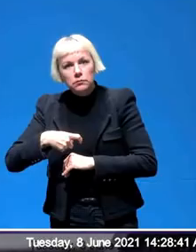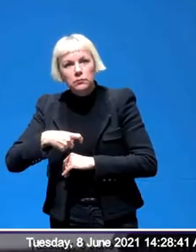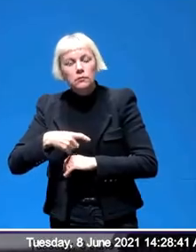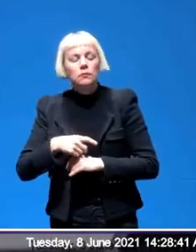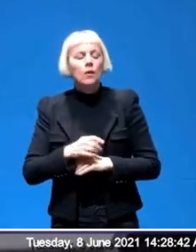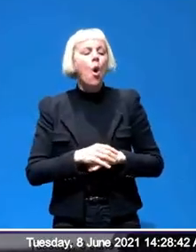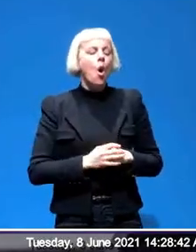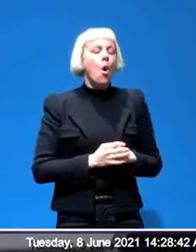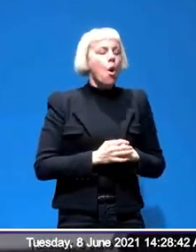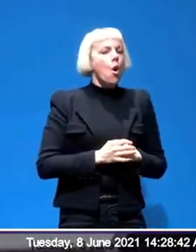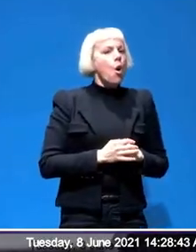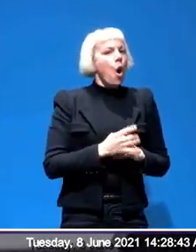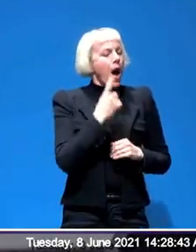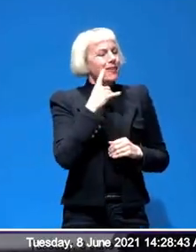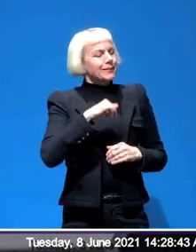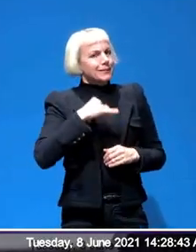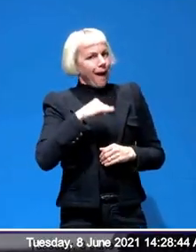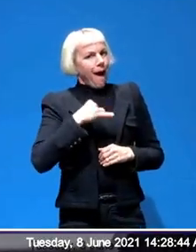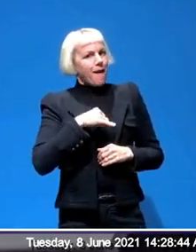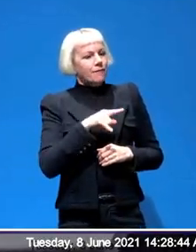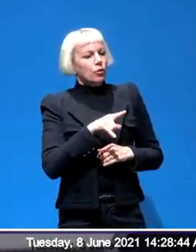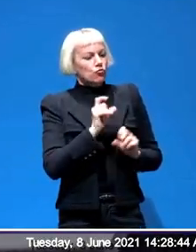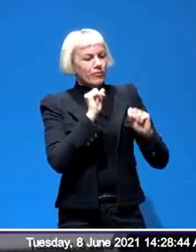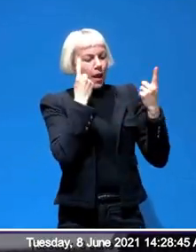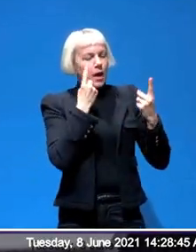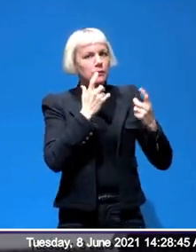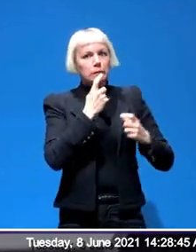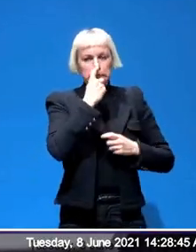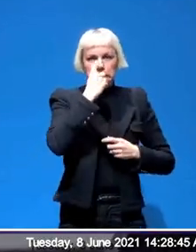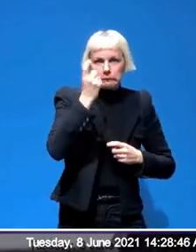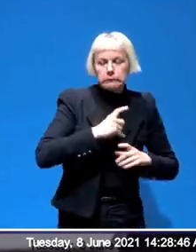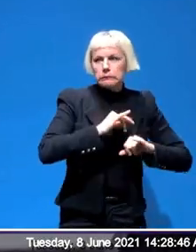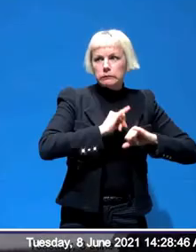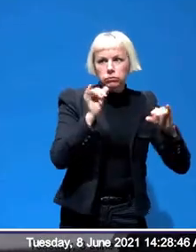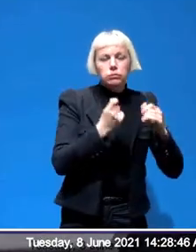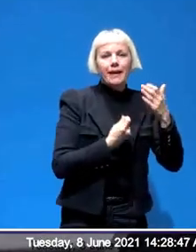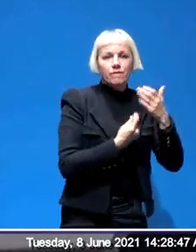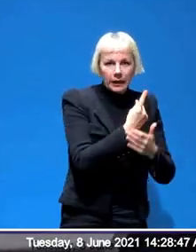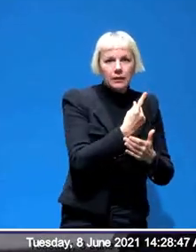told them, that obviously a major event had occurred because it required outside